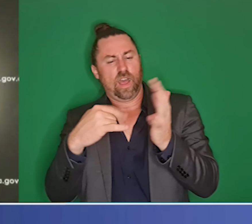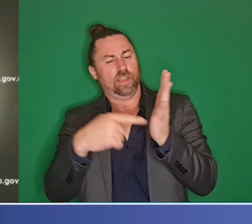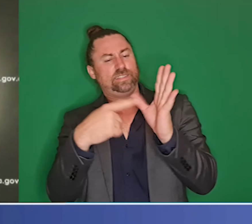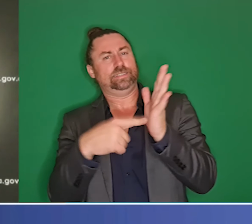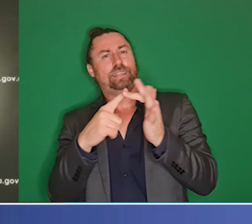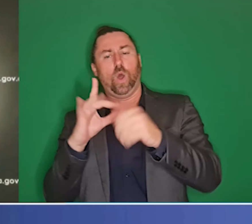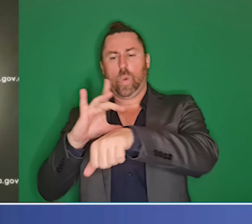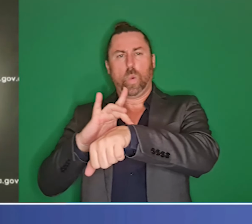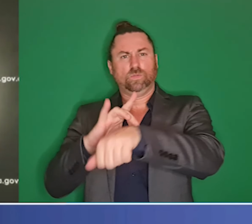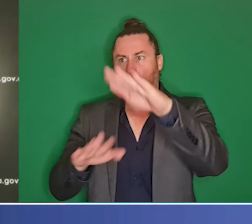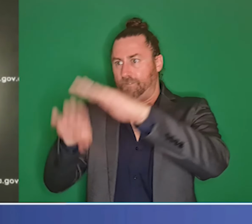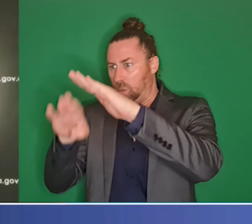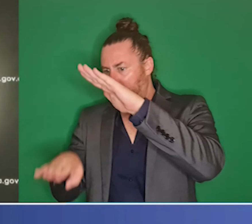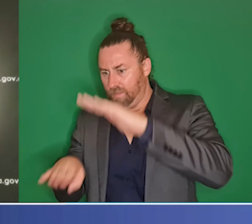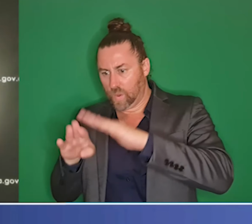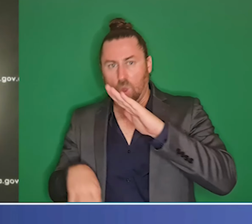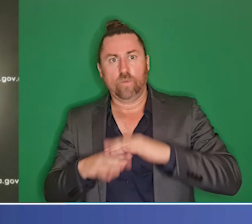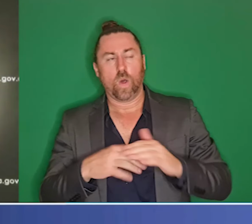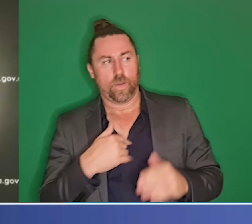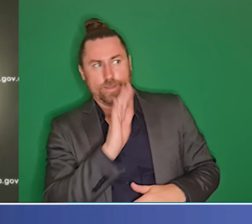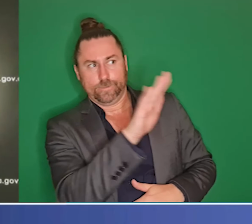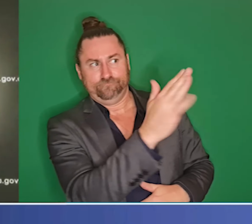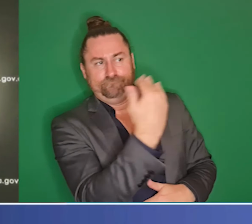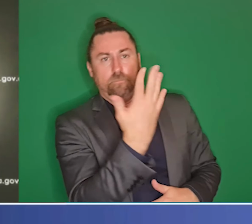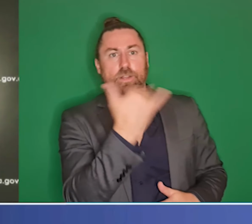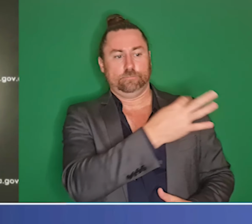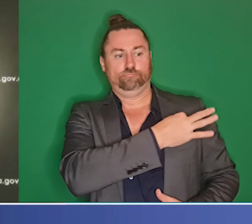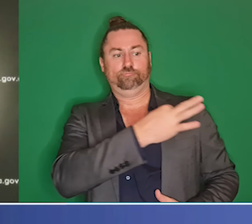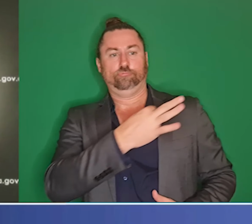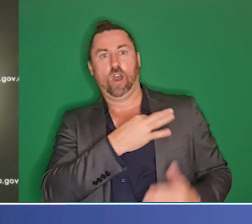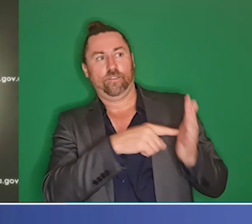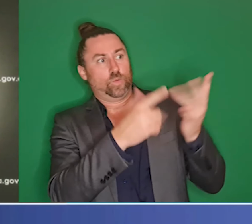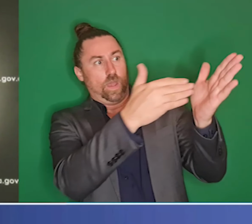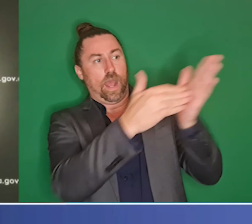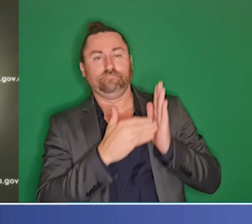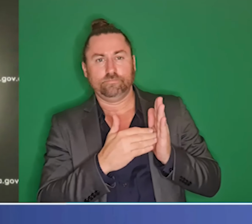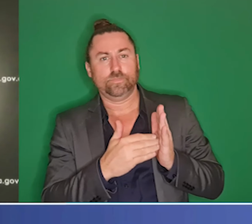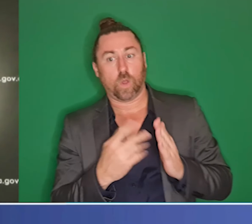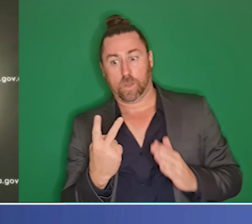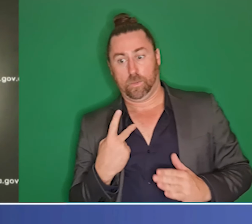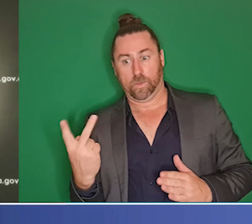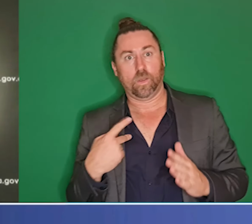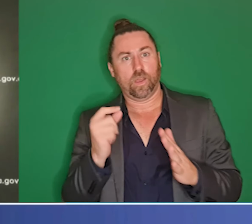at any time where they may have significant numbers. As Professor Kelly and I were just discussing,